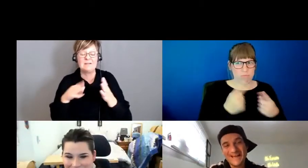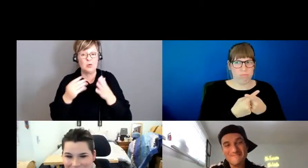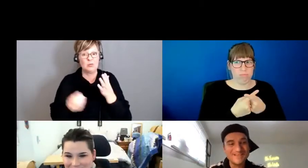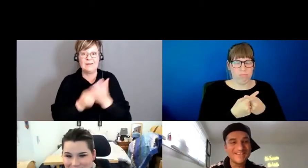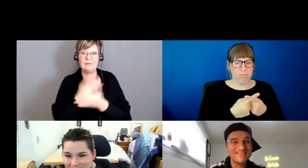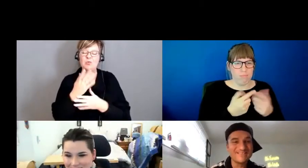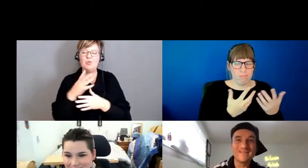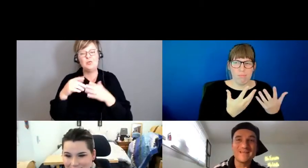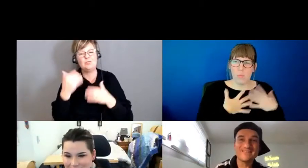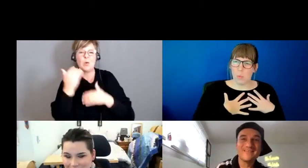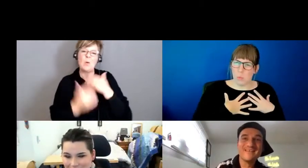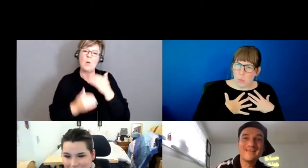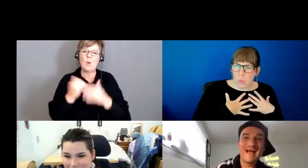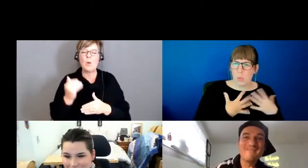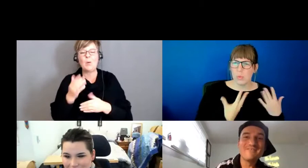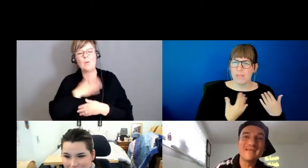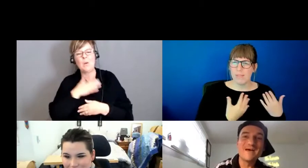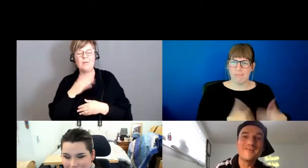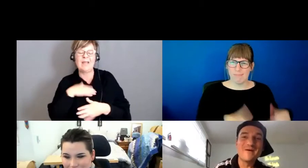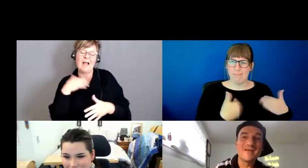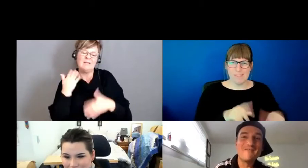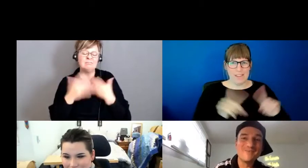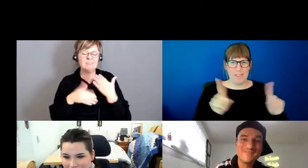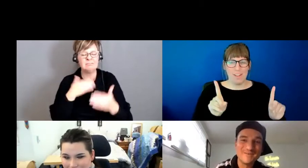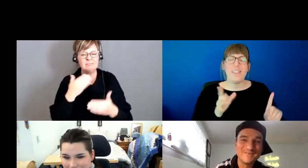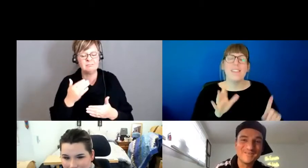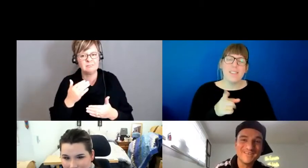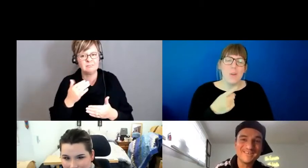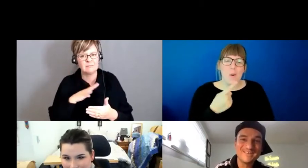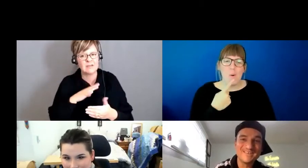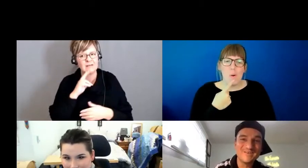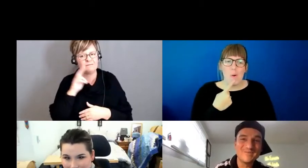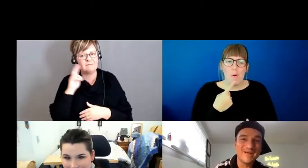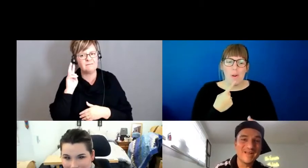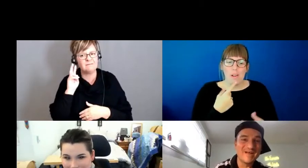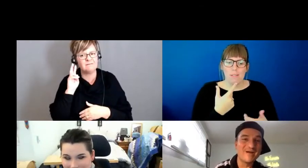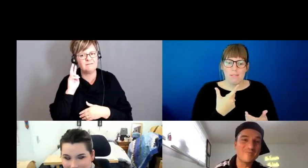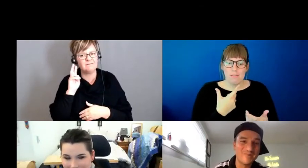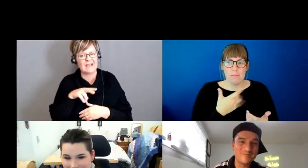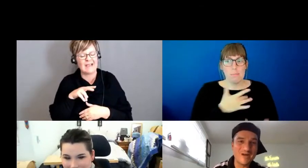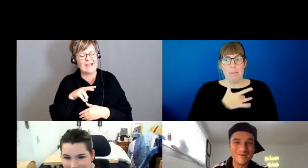THAT I MENTIONED THAT I HAVE STEPPED OUT OF MY COMFORT ZONE TO DO, BUT I'M REALLY PROUD